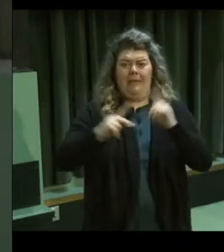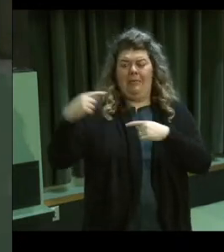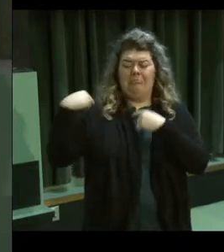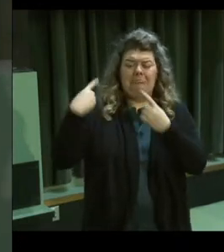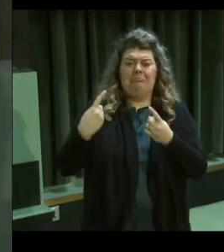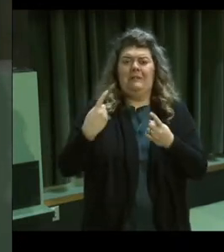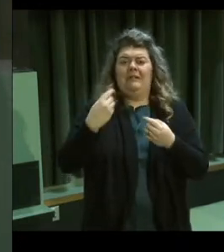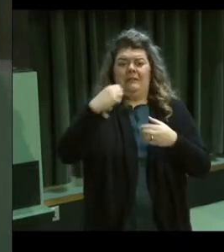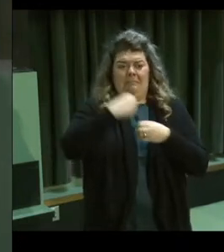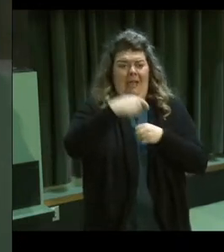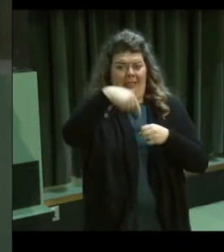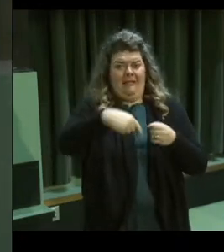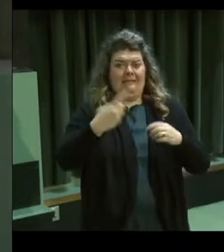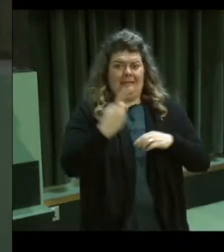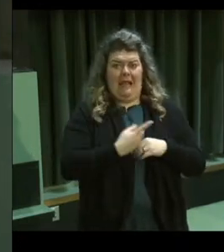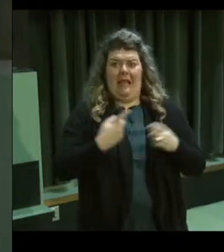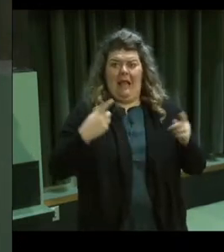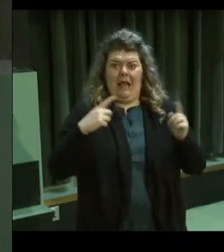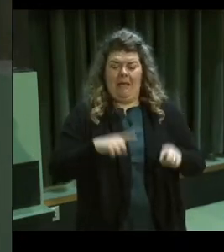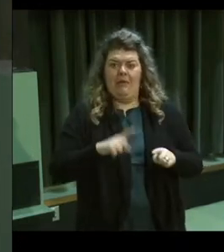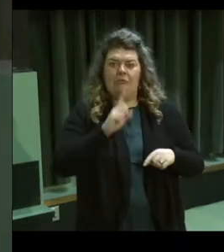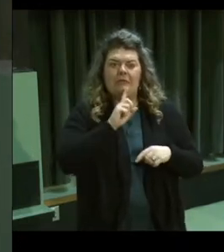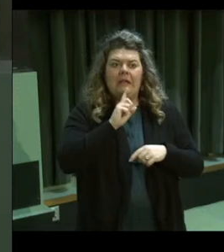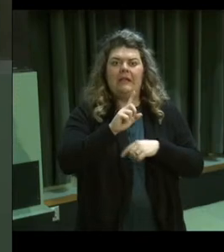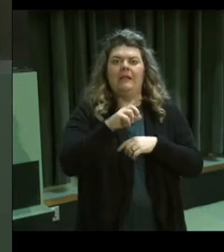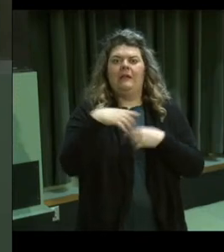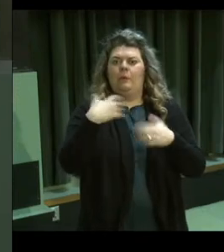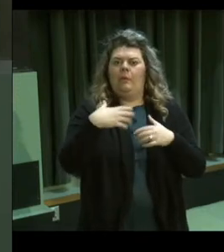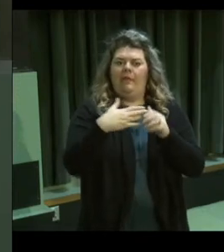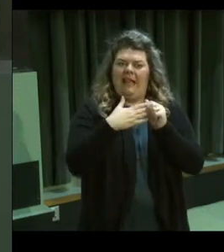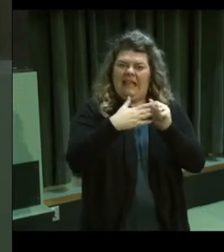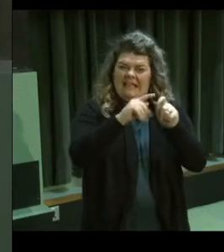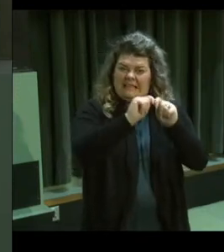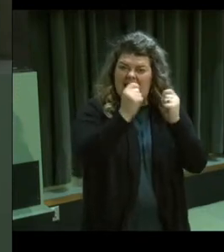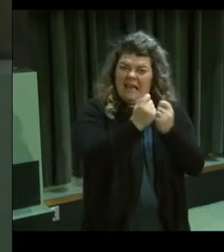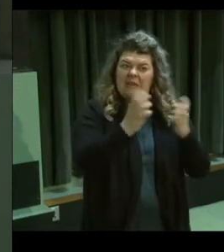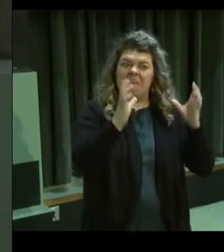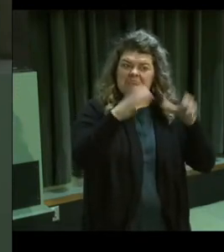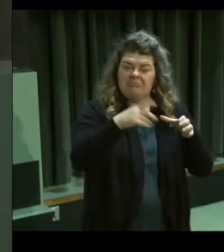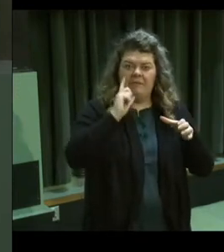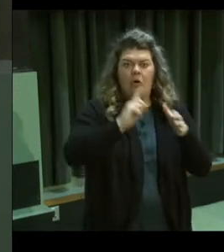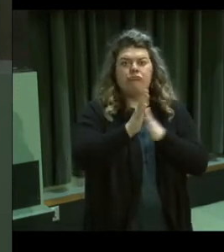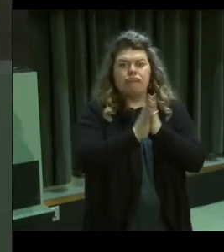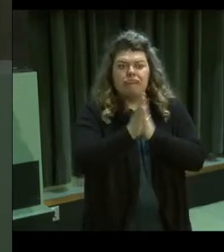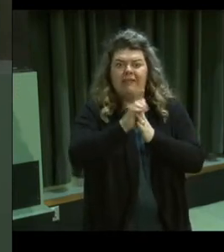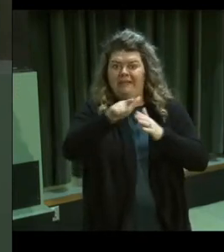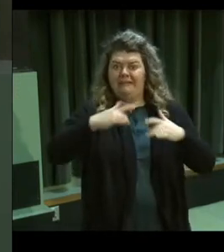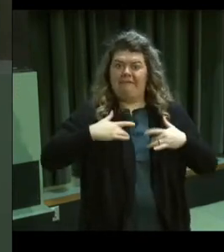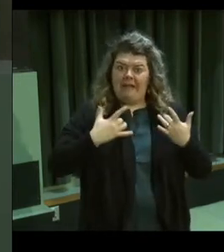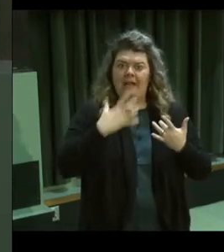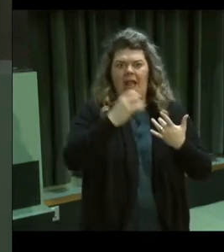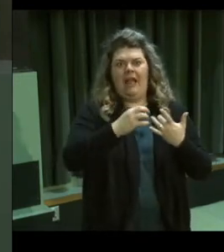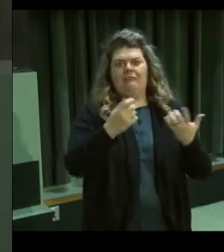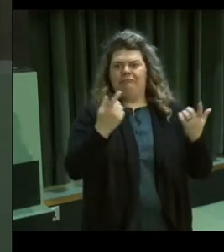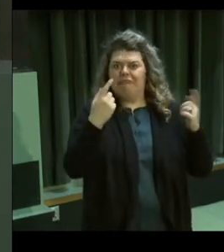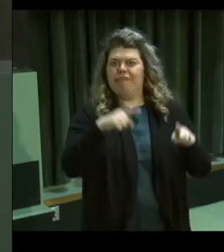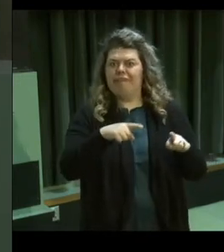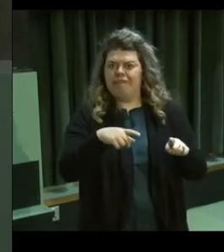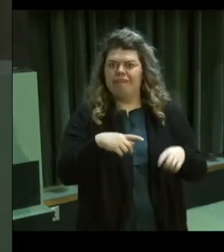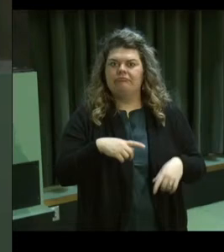day possible. Thank you to Rackham, DNI Strategic Action Lead Team, for initiating this